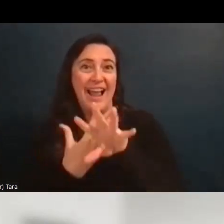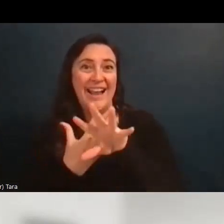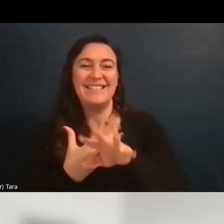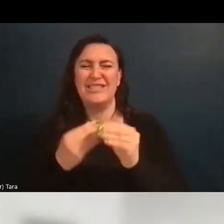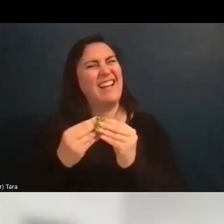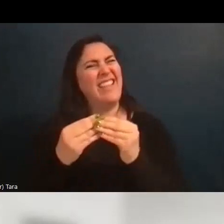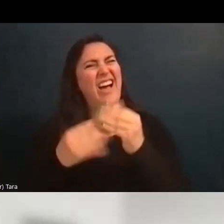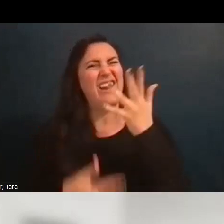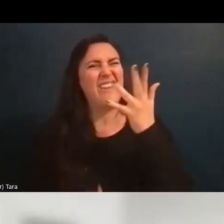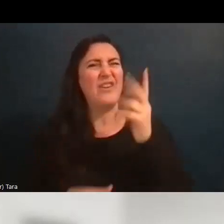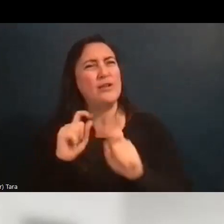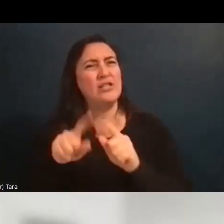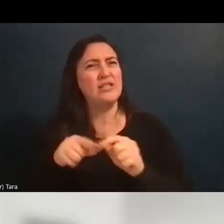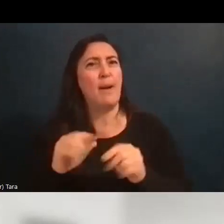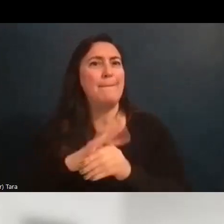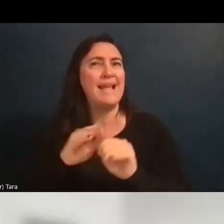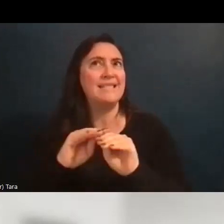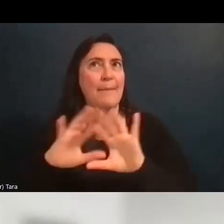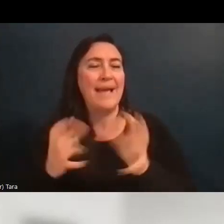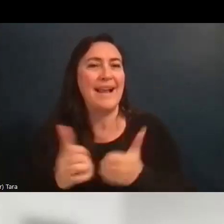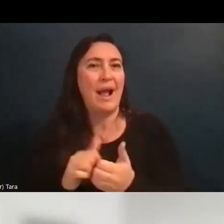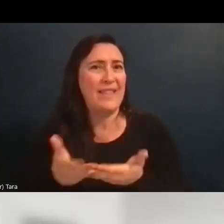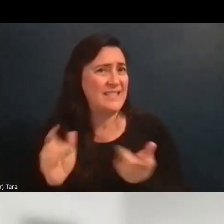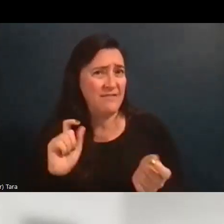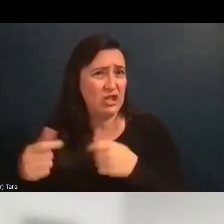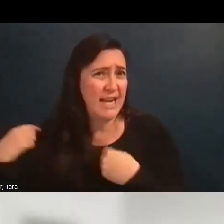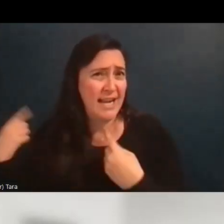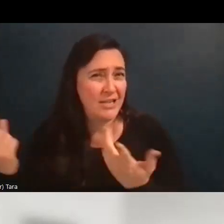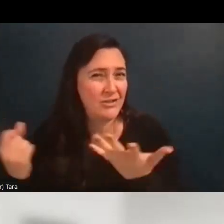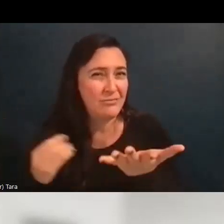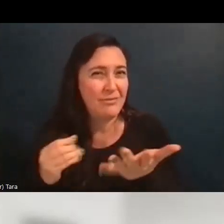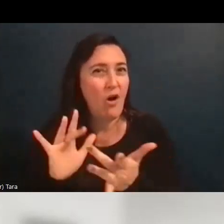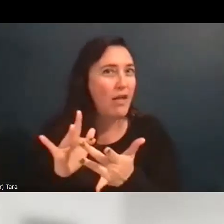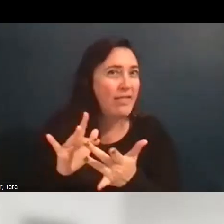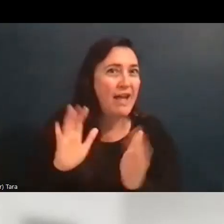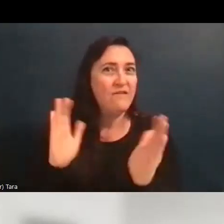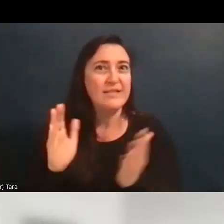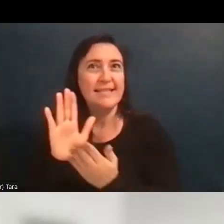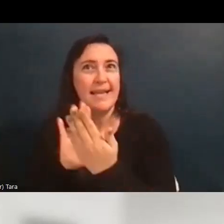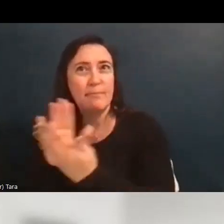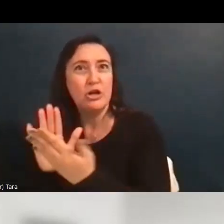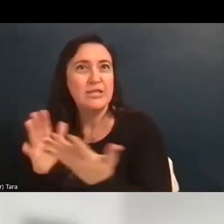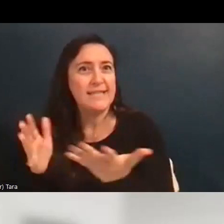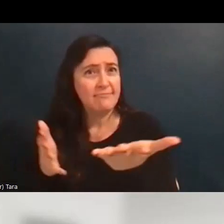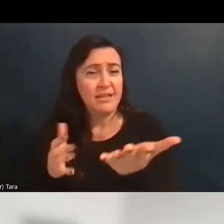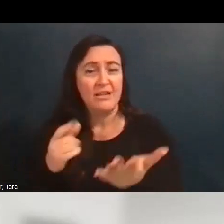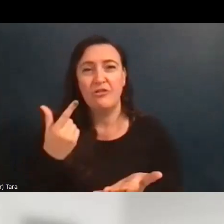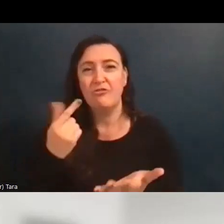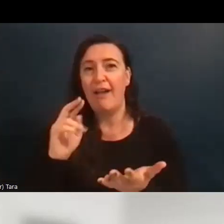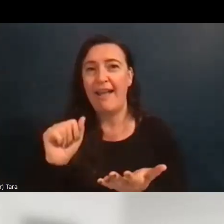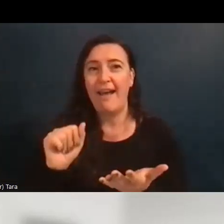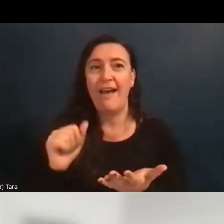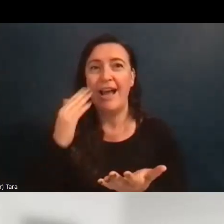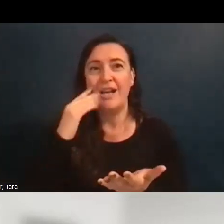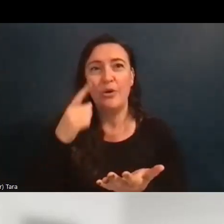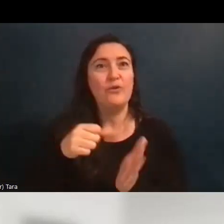pandemic and how things have changed and online versus in person. Greg, I know you, you flagged this in one of your slides as